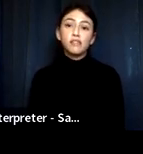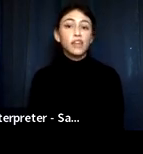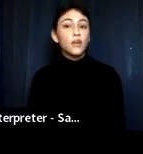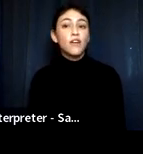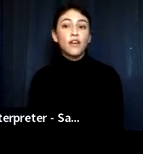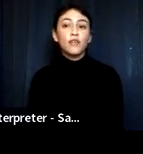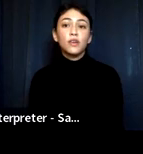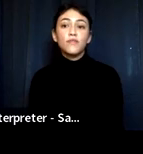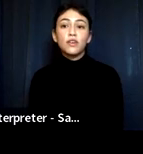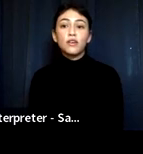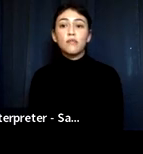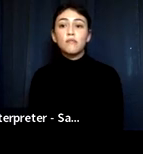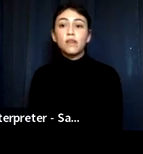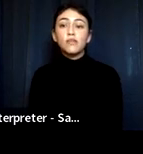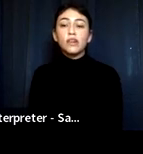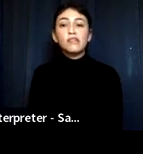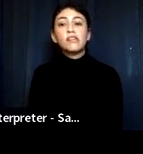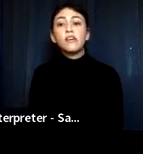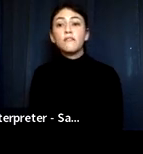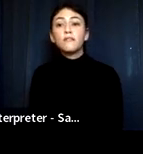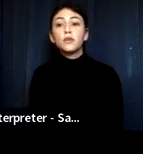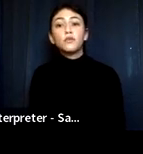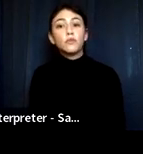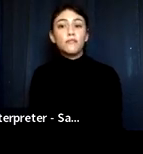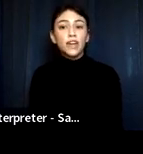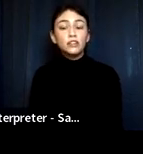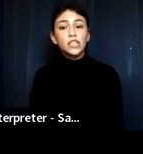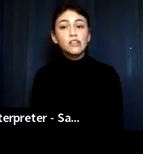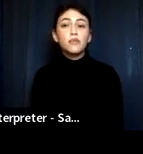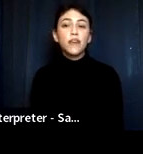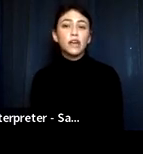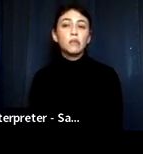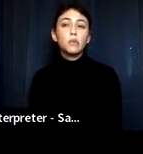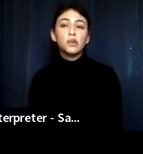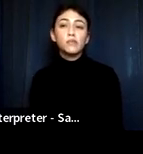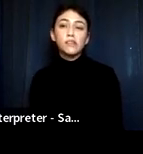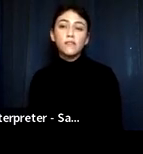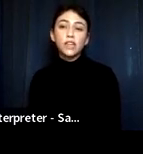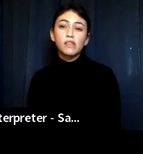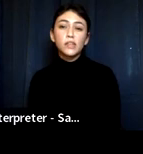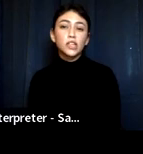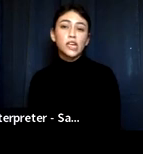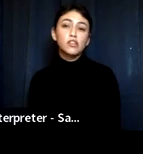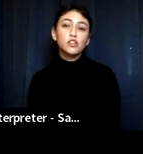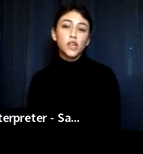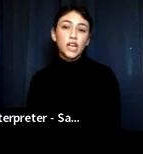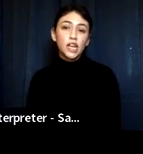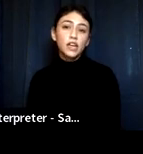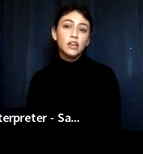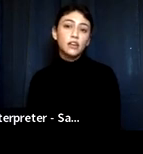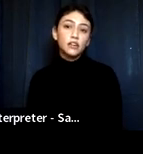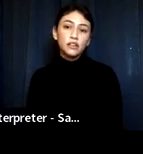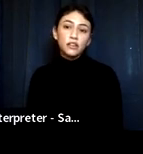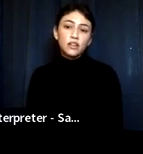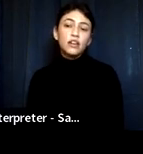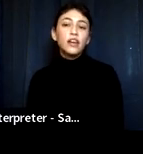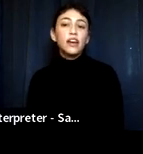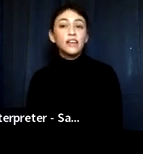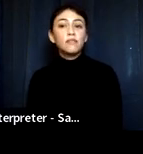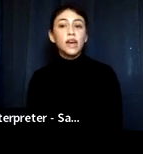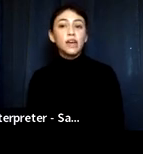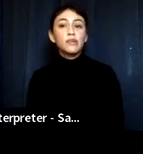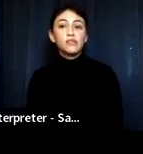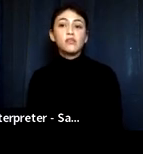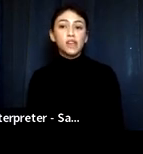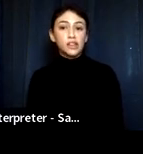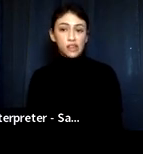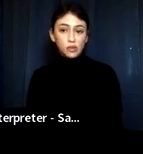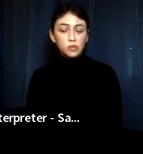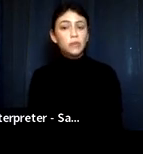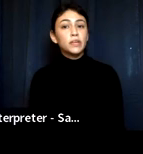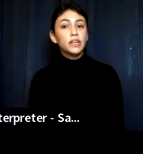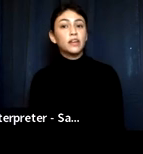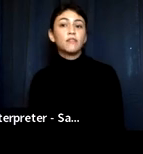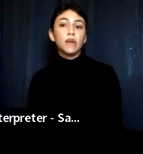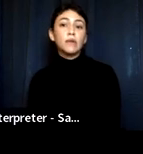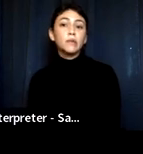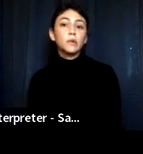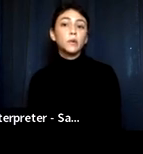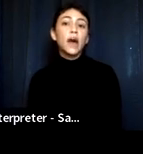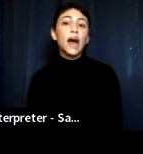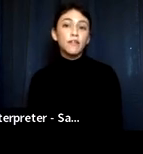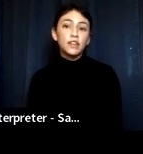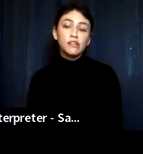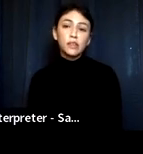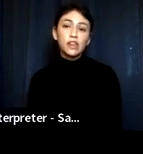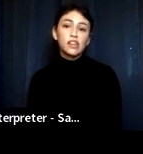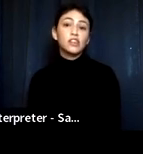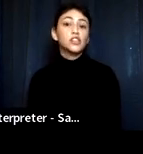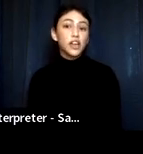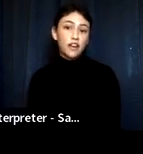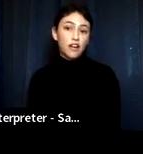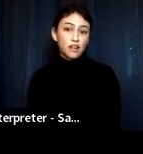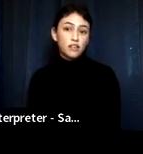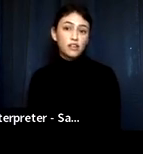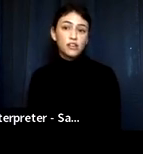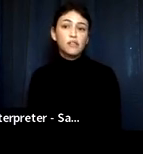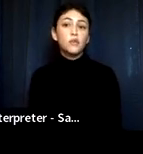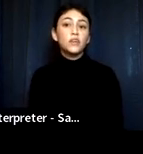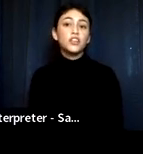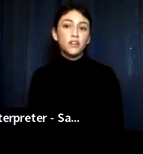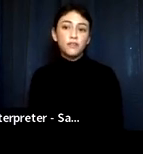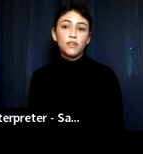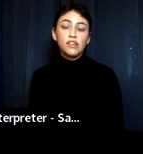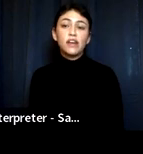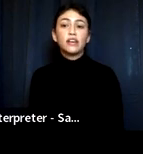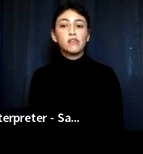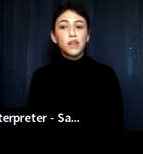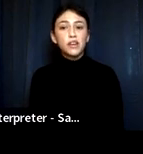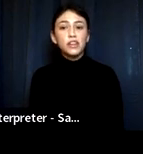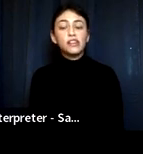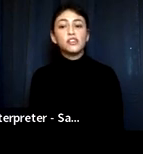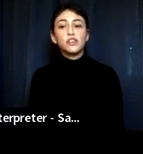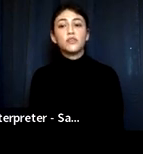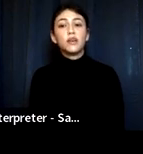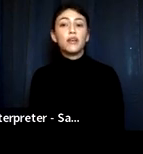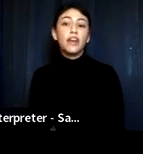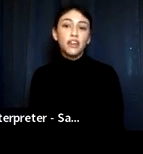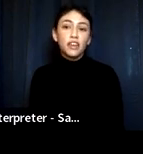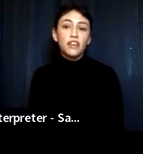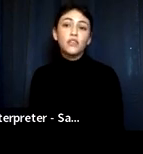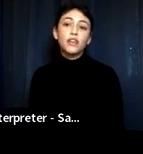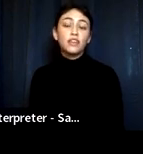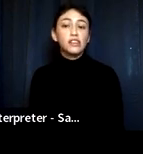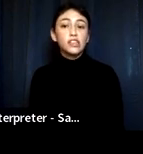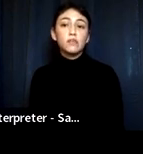Is like we are now one of the best ways to inform our faculty is to provide more specific and specialized training not given by a person who is not disabled, but given by a person who is not disabled that they're sharing someone who can share from first time the experience to share the right etiquette and the